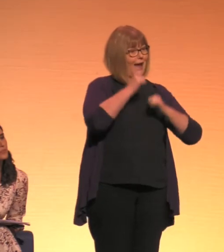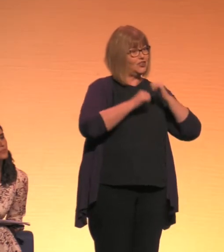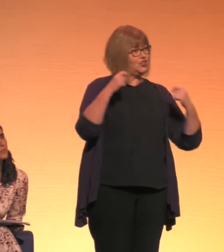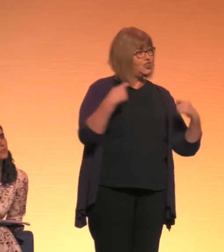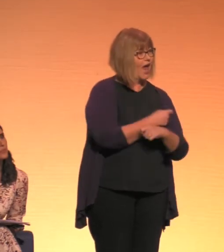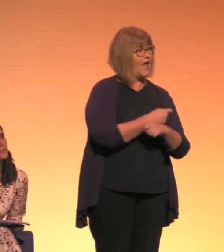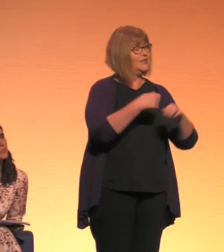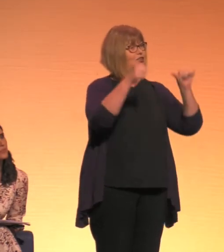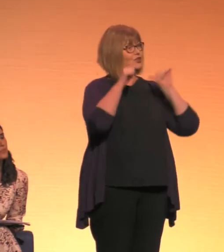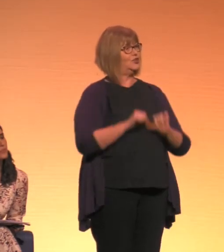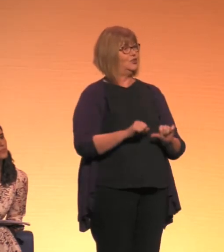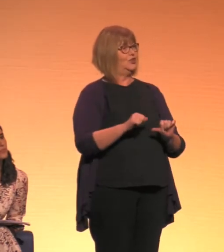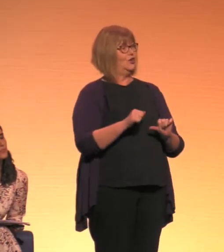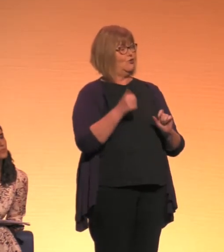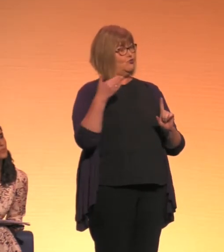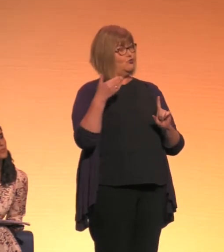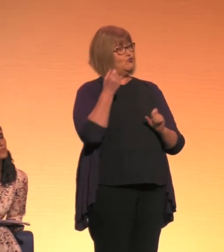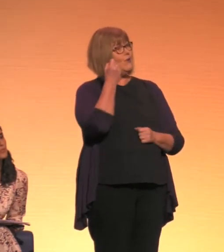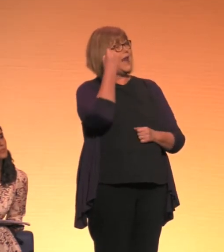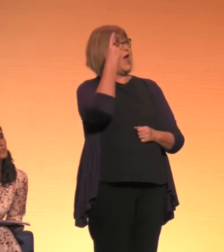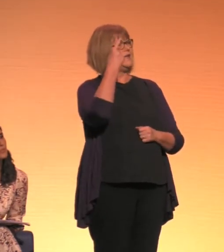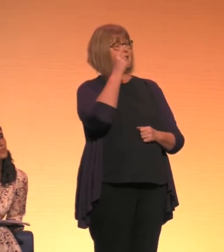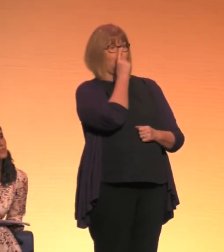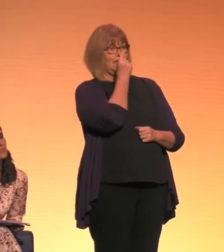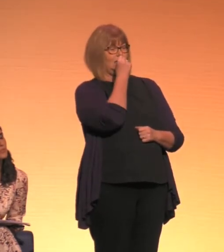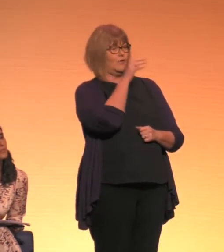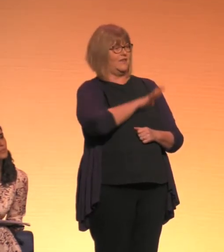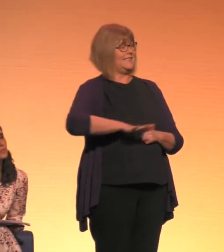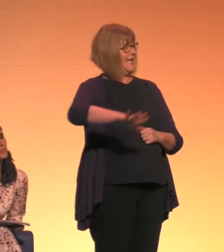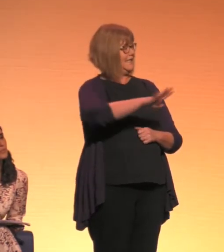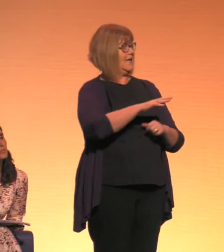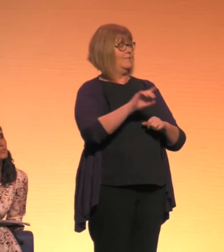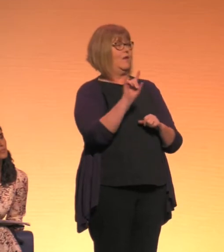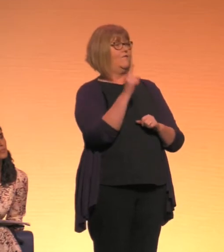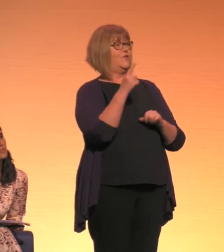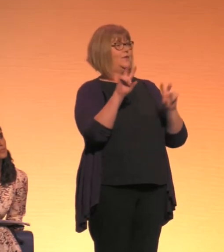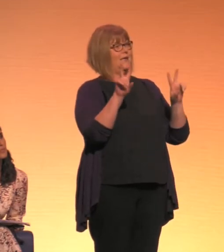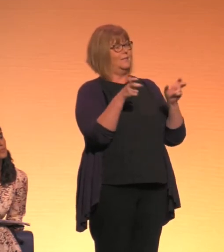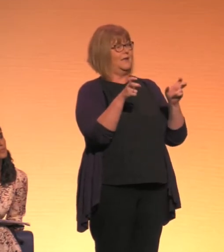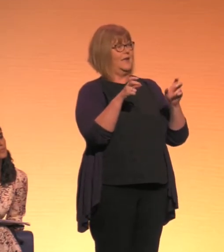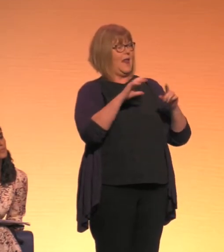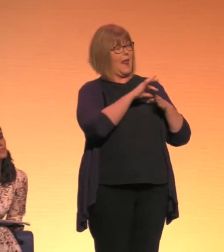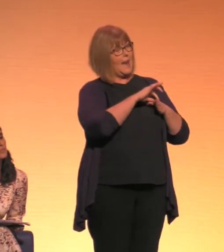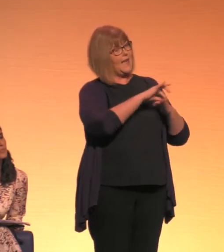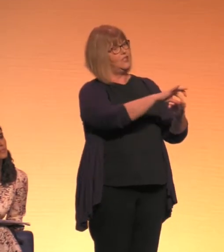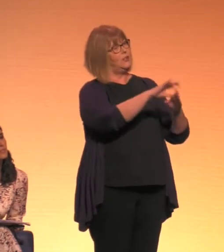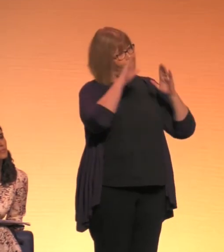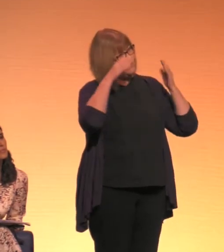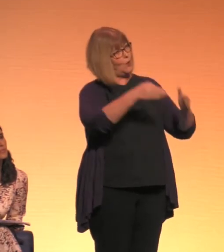Realizing the potential of the sector. And the first subheading is Leadership-- focus and clarity.